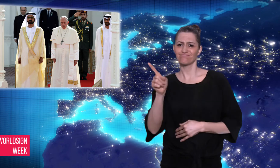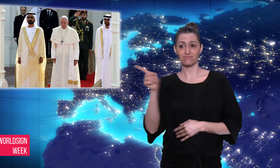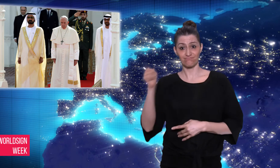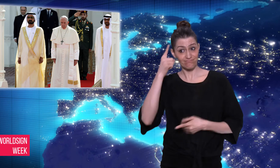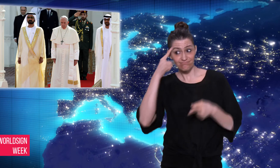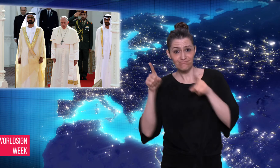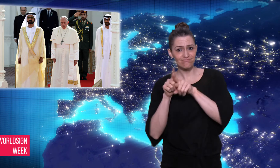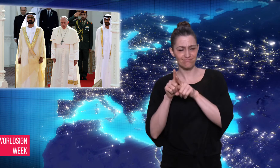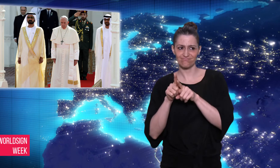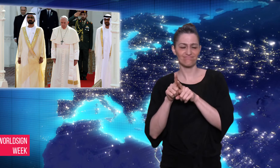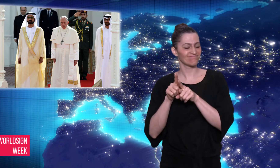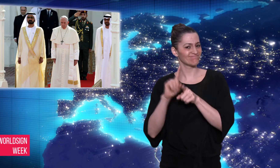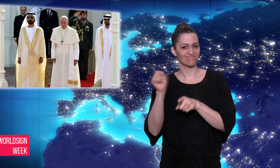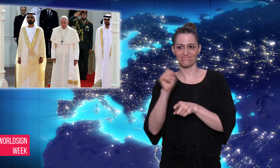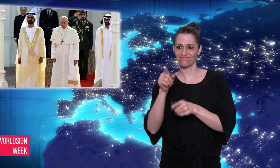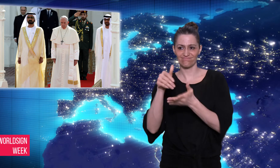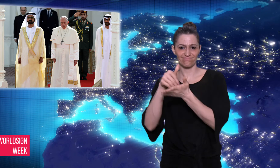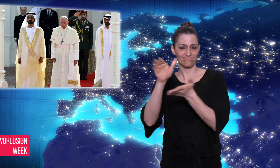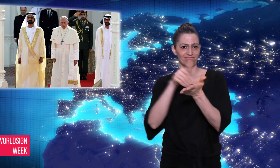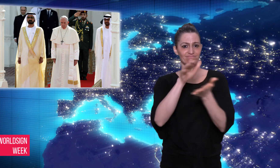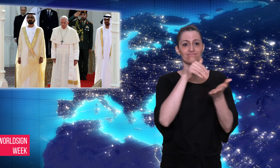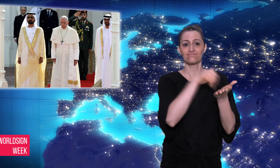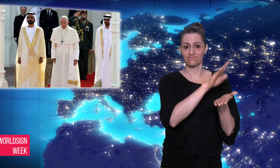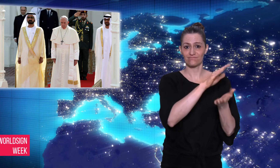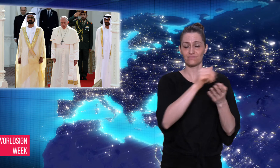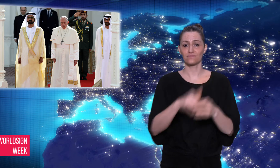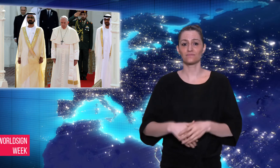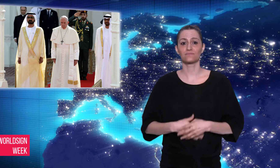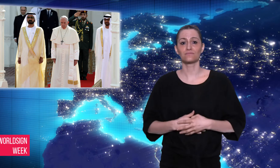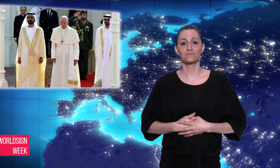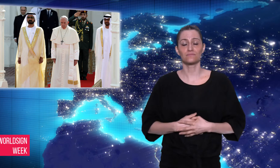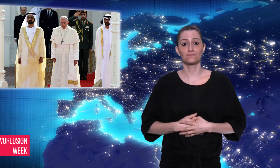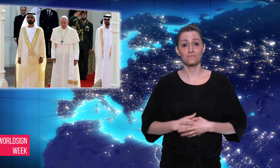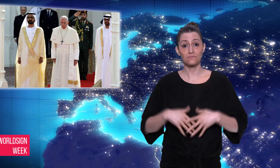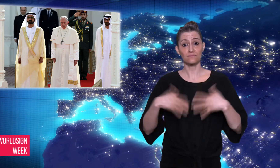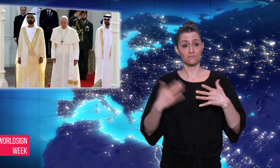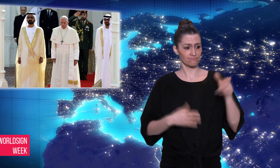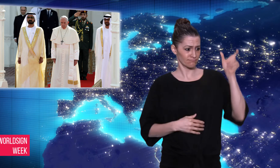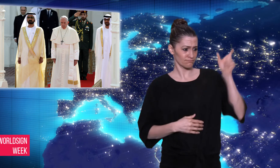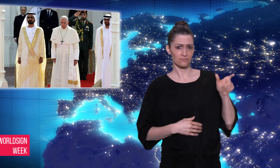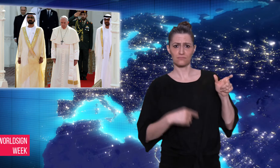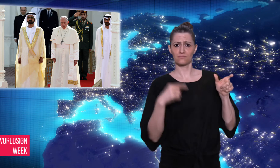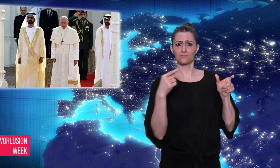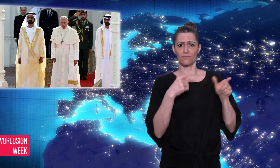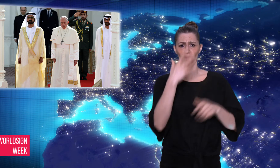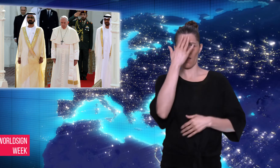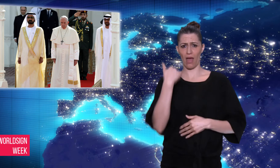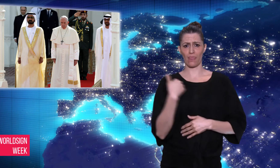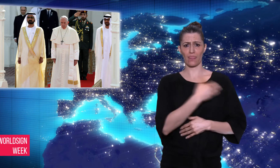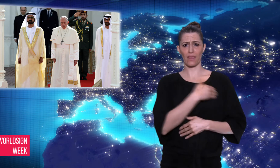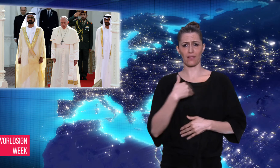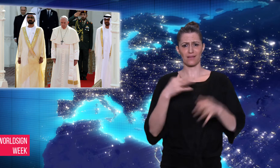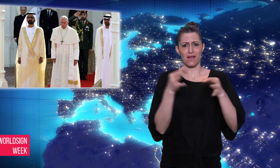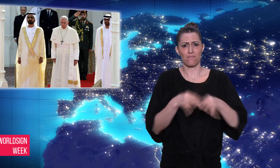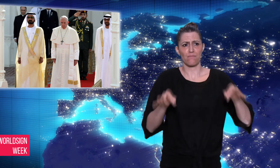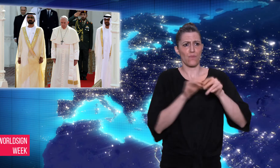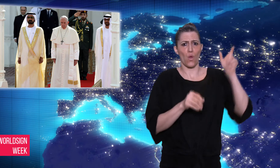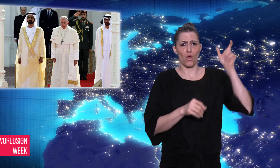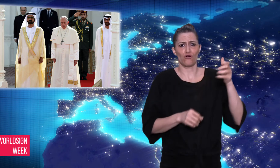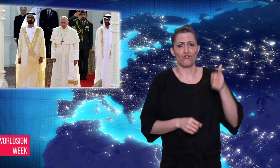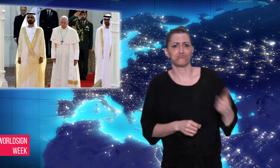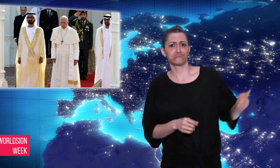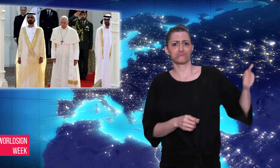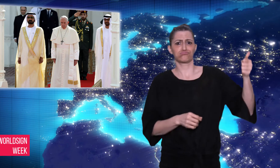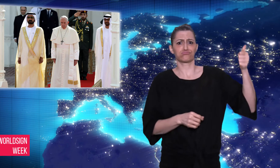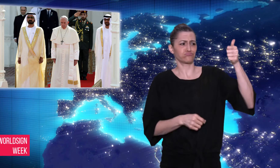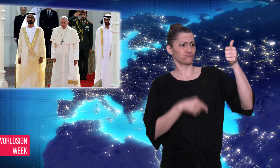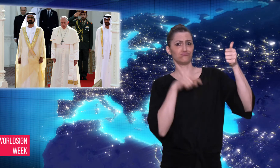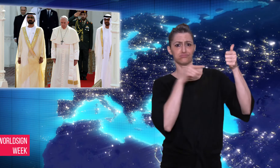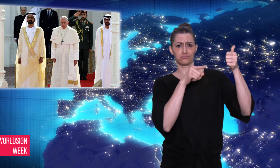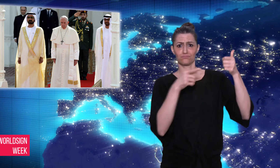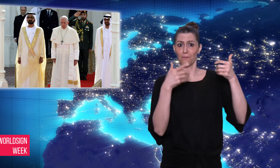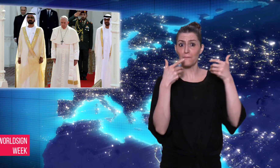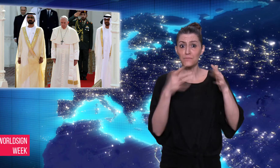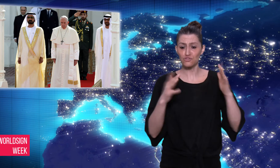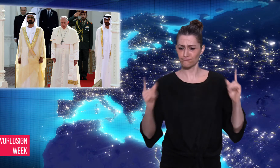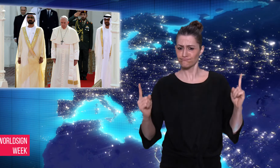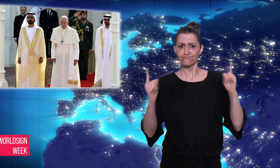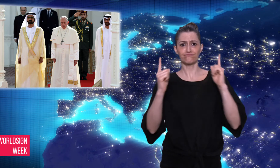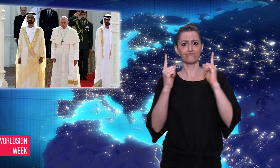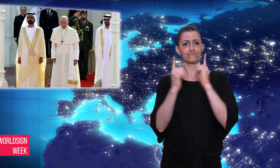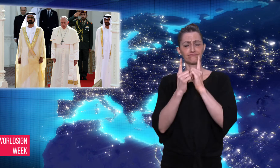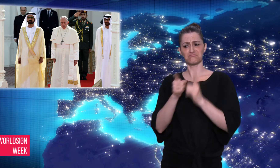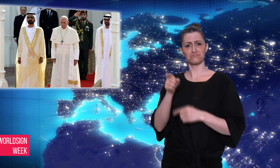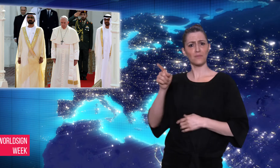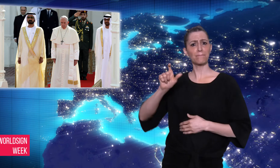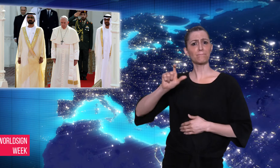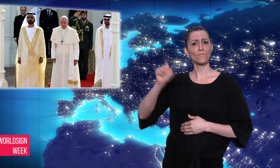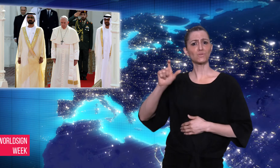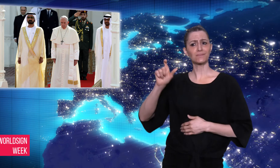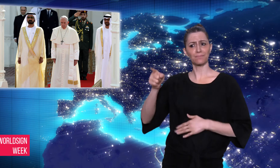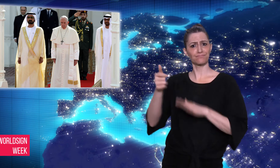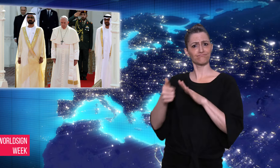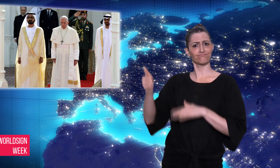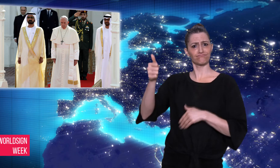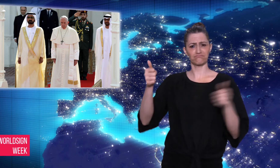war of any kind. The last known visit to a Muslim leader by any